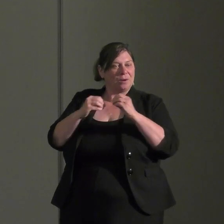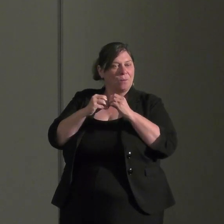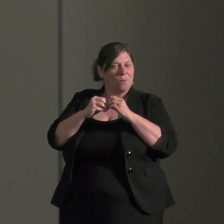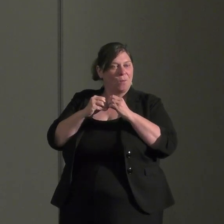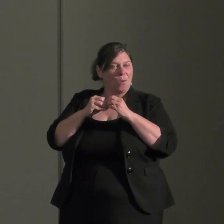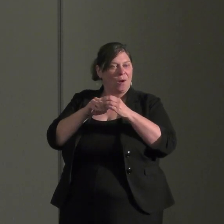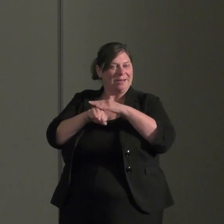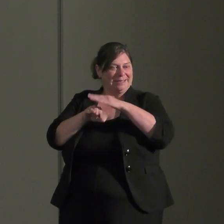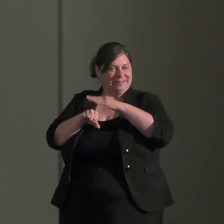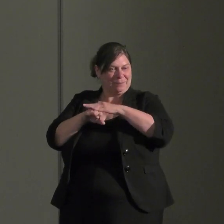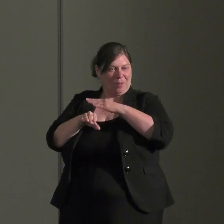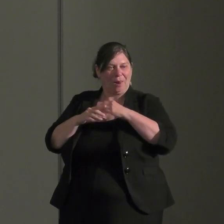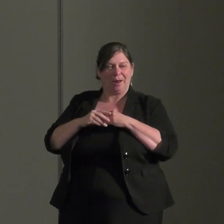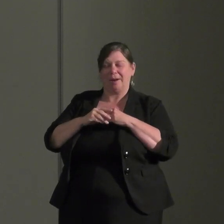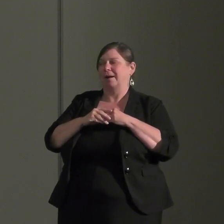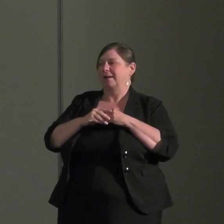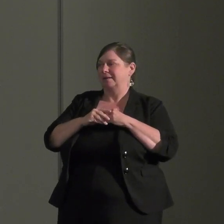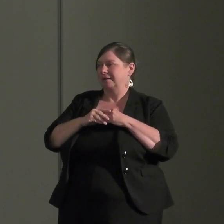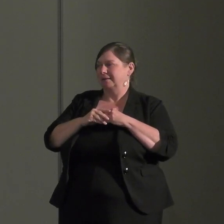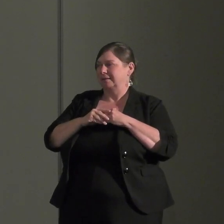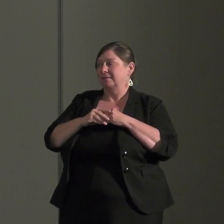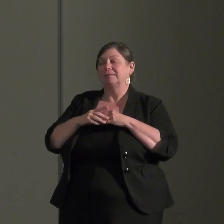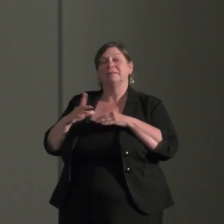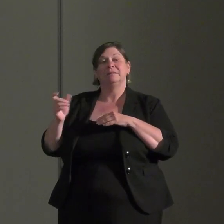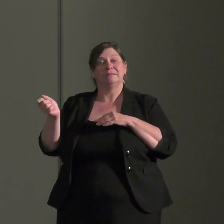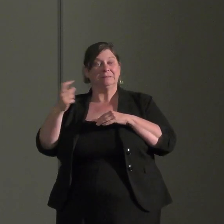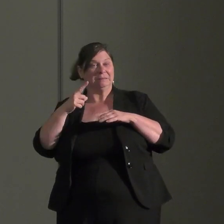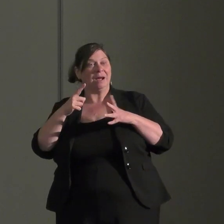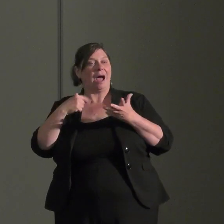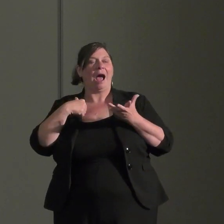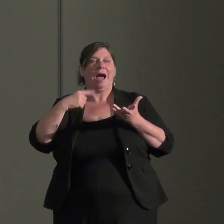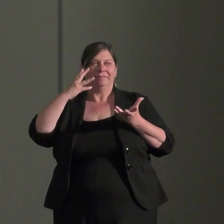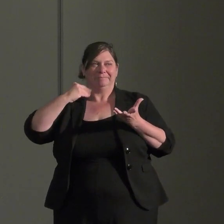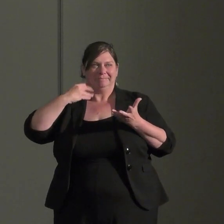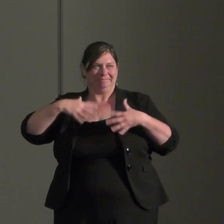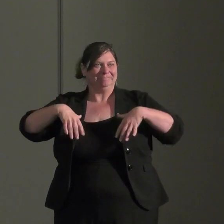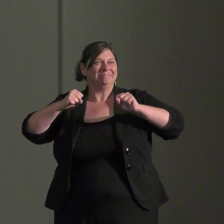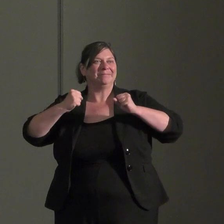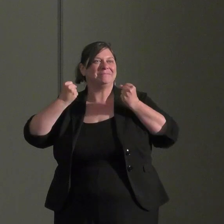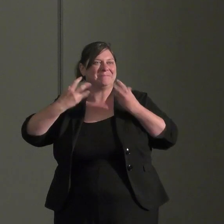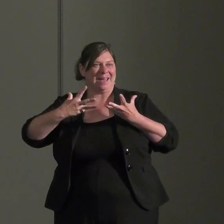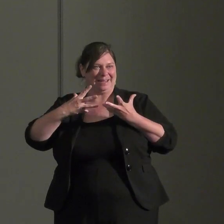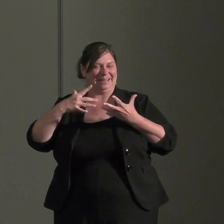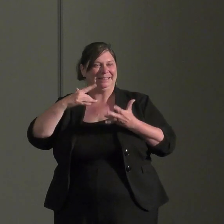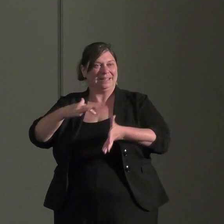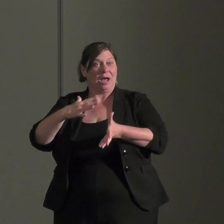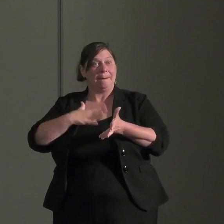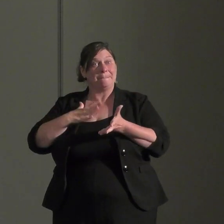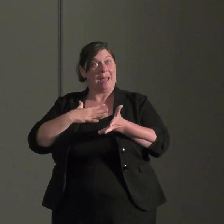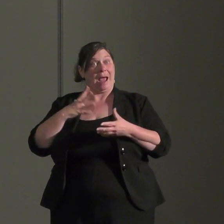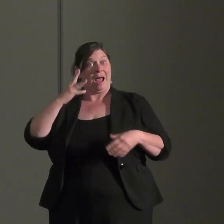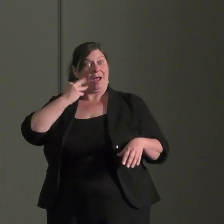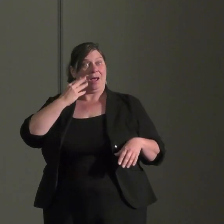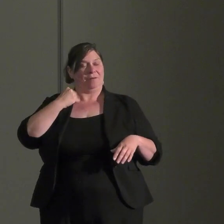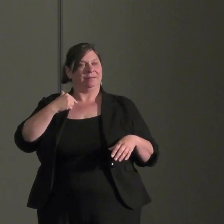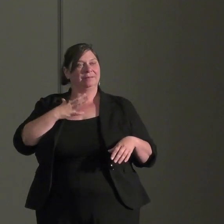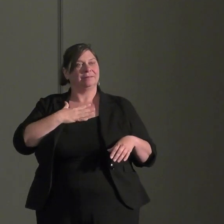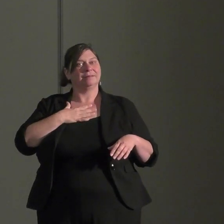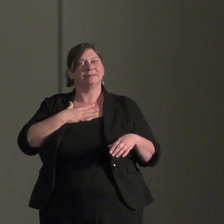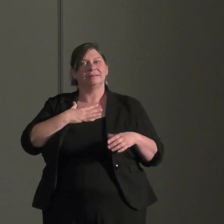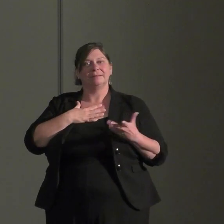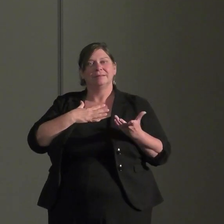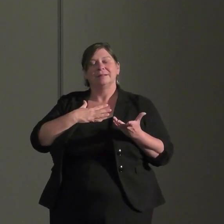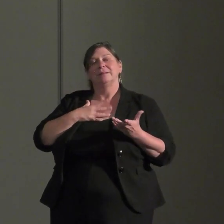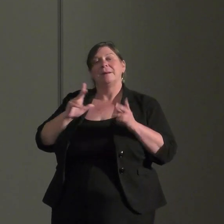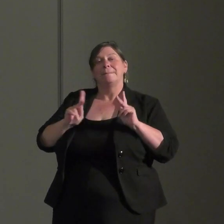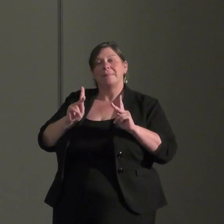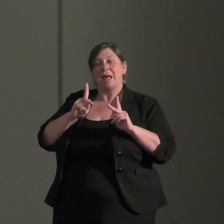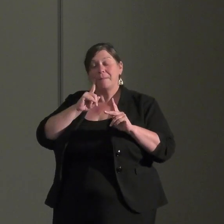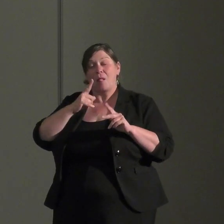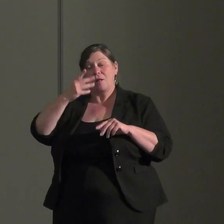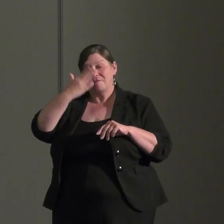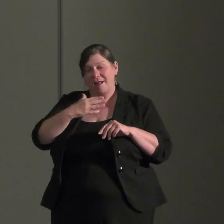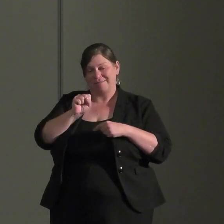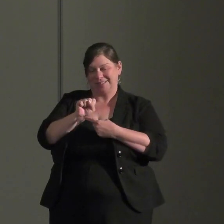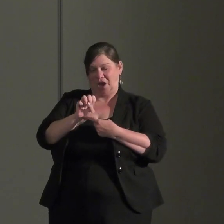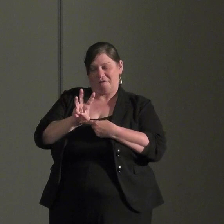I've been in a number of the studies folks in software interfaces they are sure as